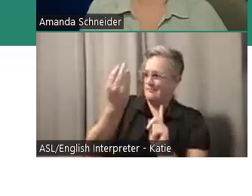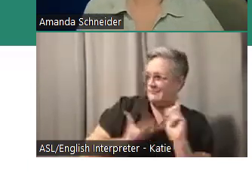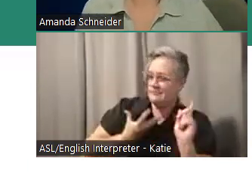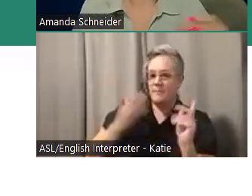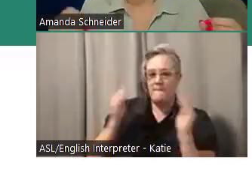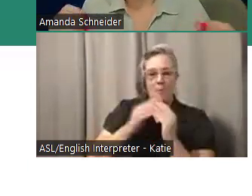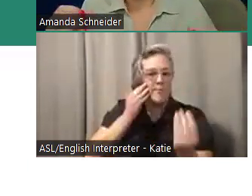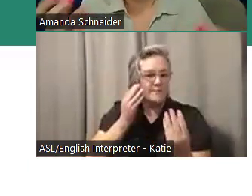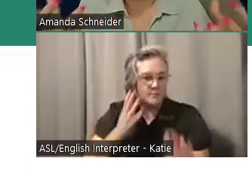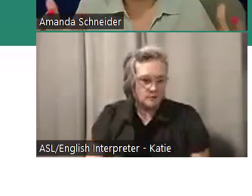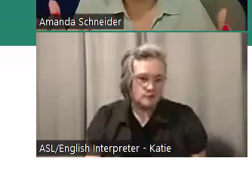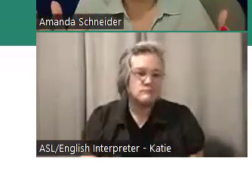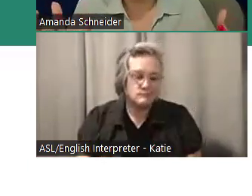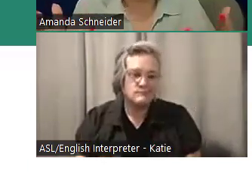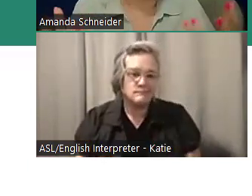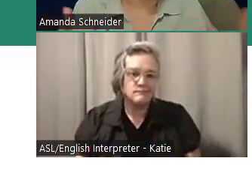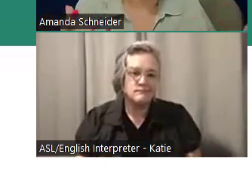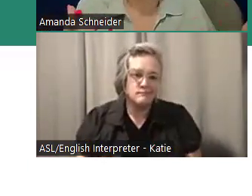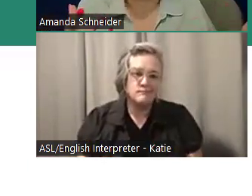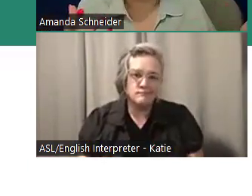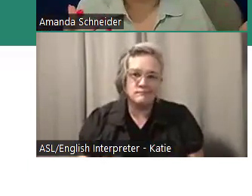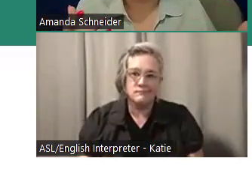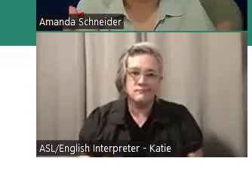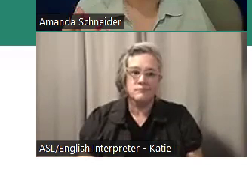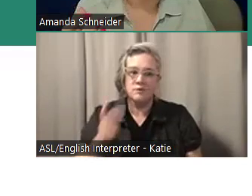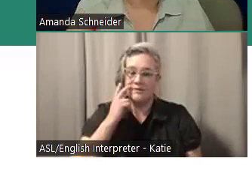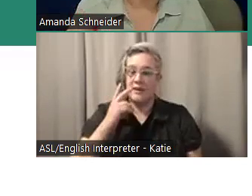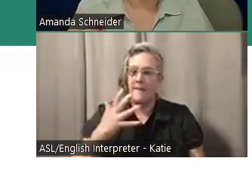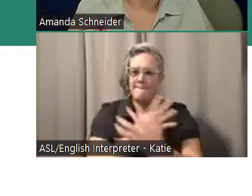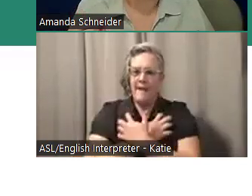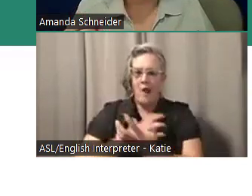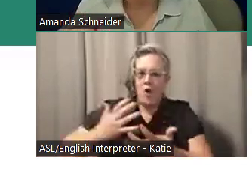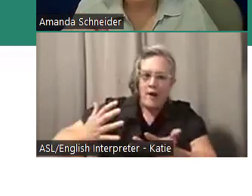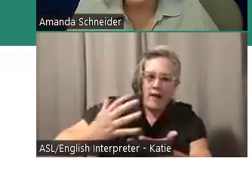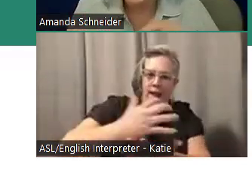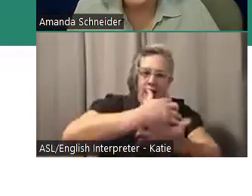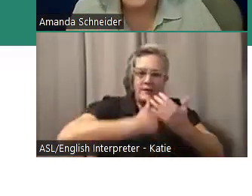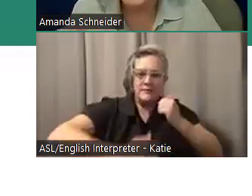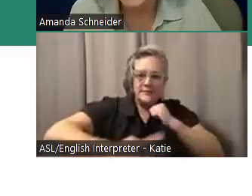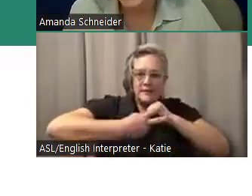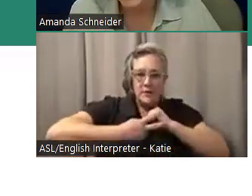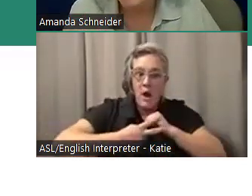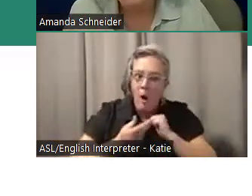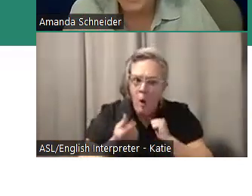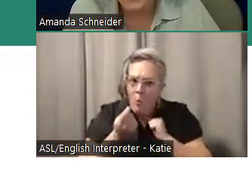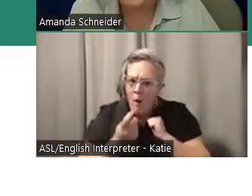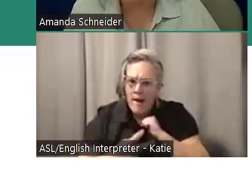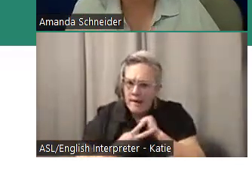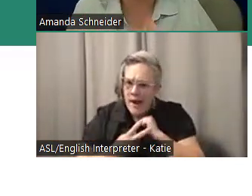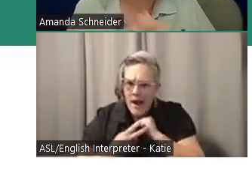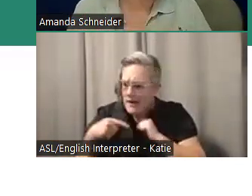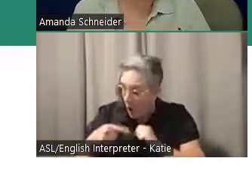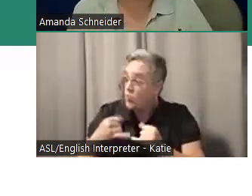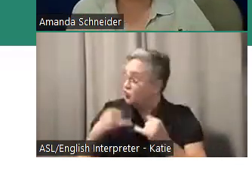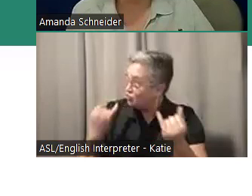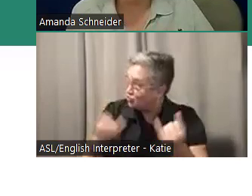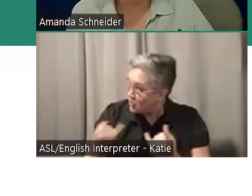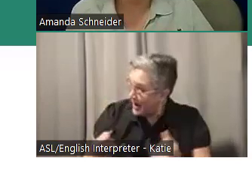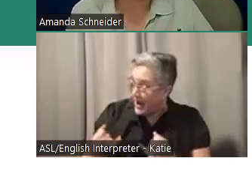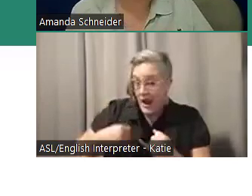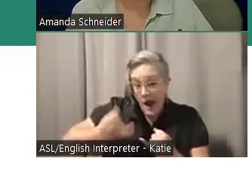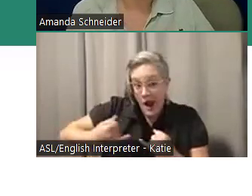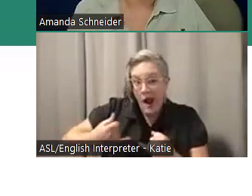So, for example, after you read Bear Collected, oh, I see he's collecting the string for… to make the kite!